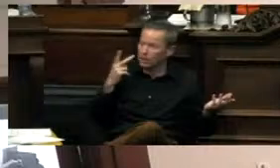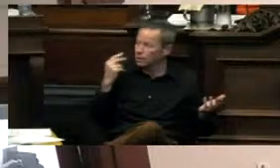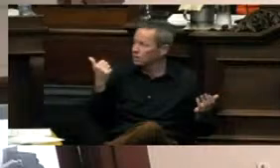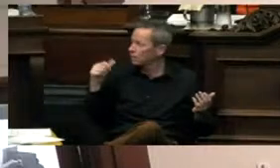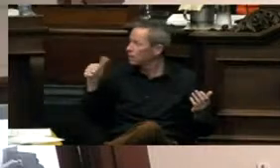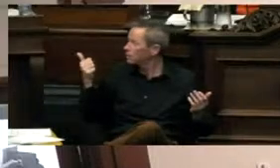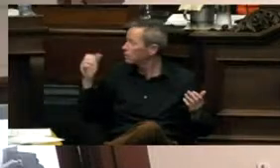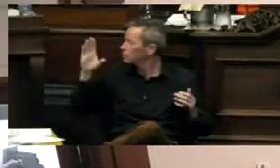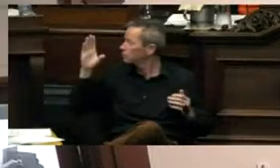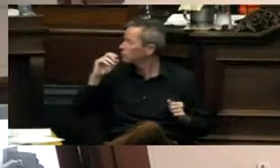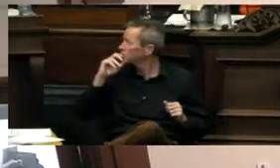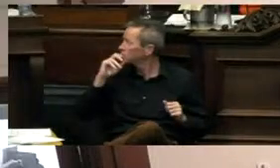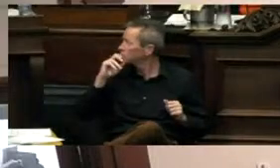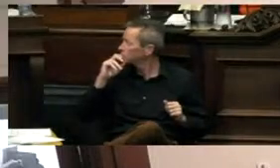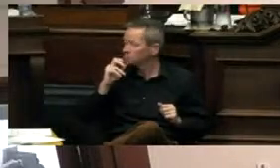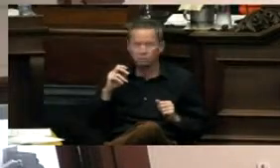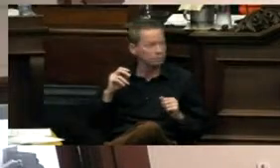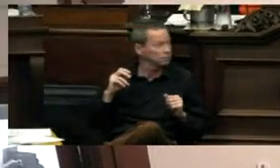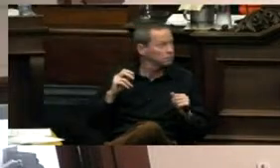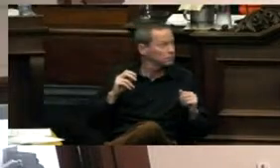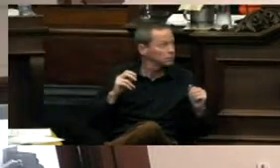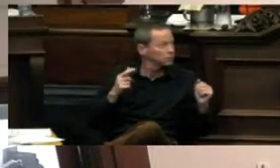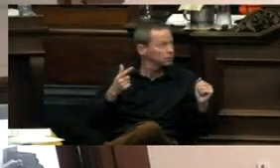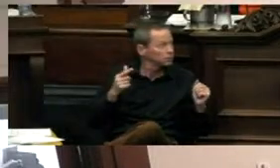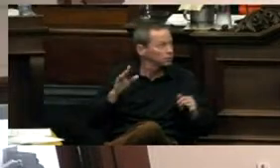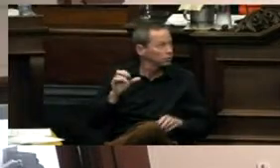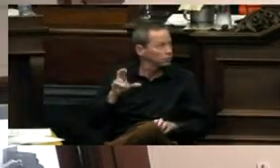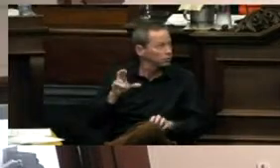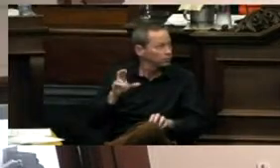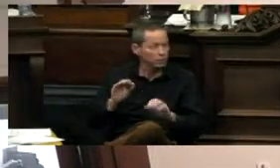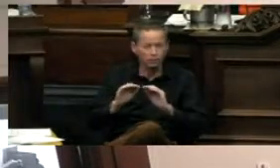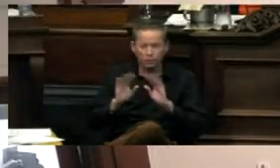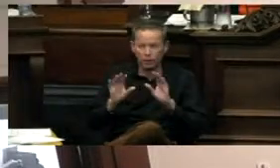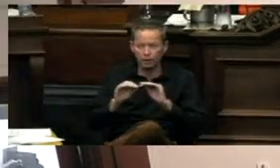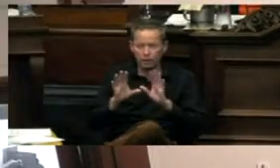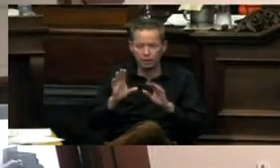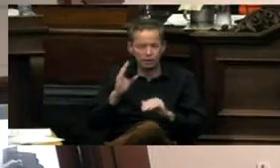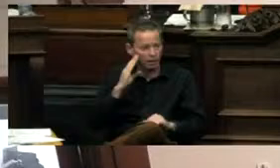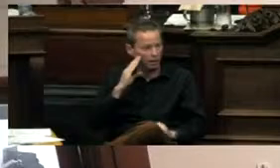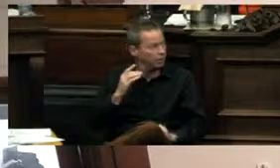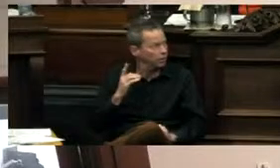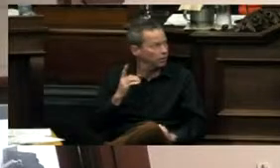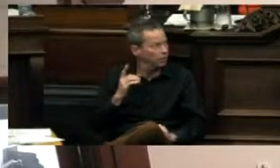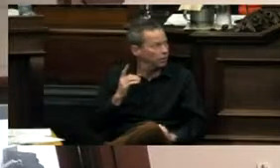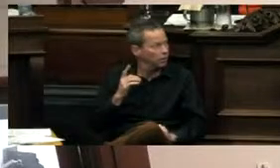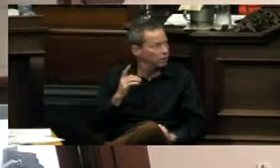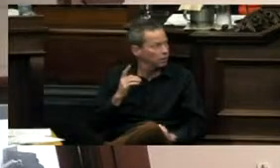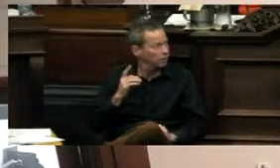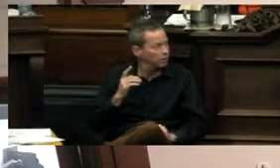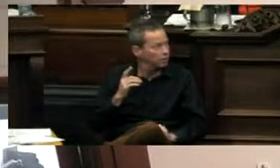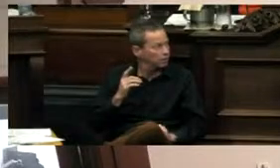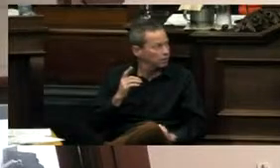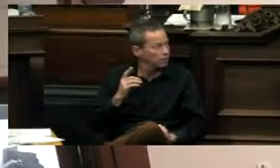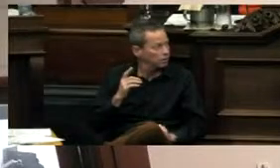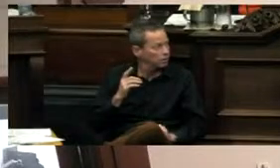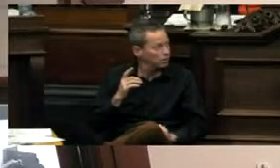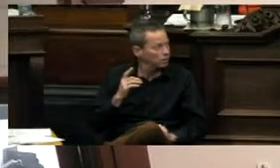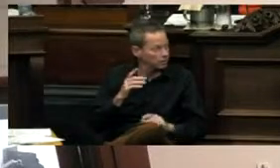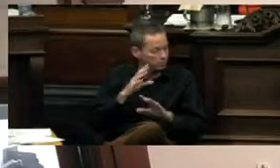equitable. So I yeah, I saw someone else's hand up. So I'll yield. Council Member Gruber,